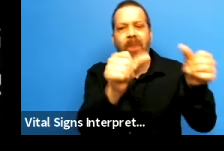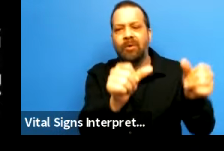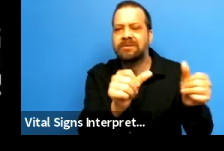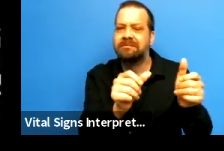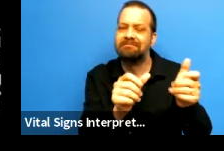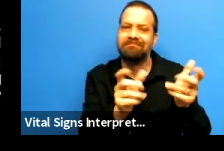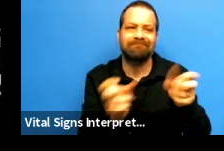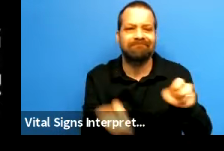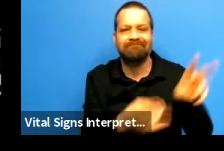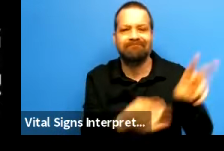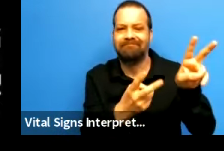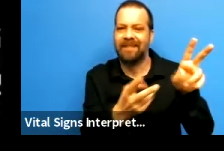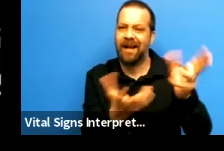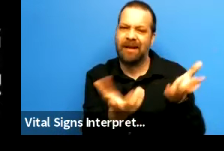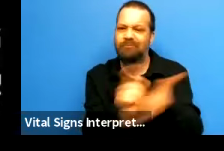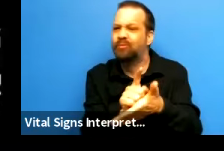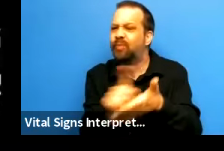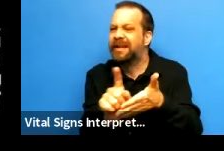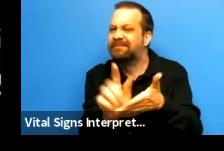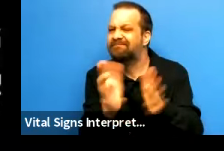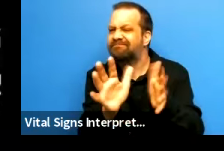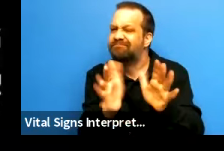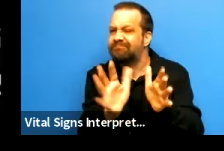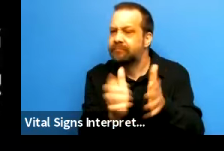on the project microsite.